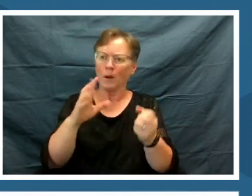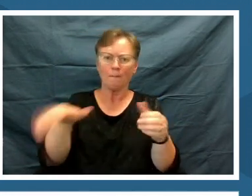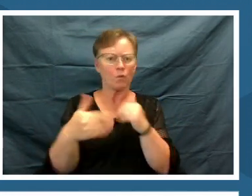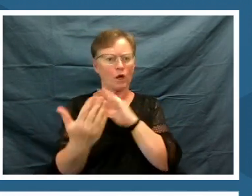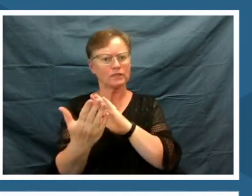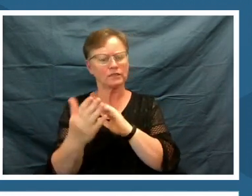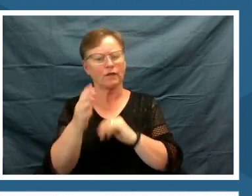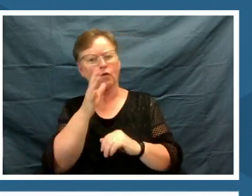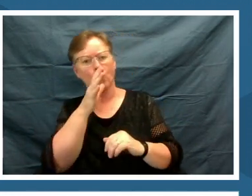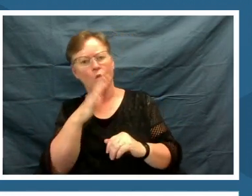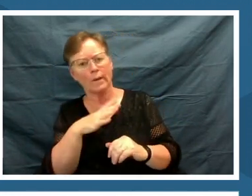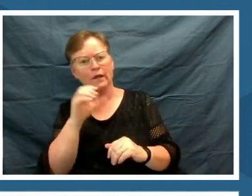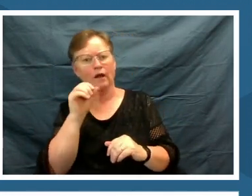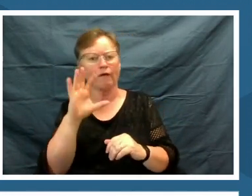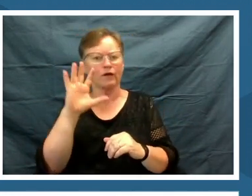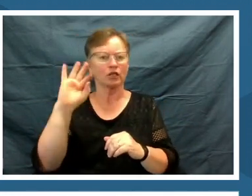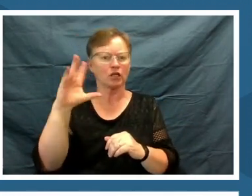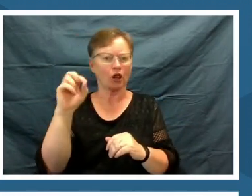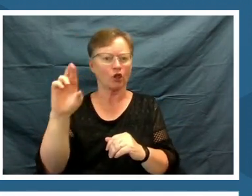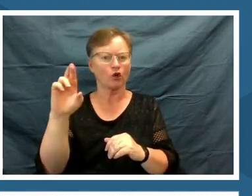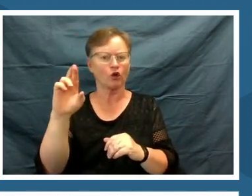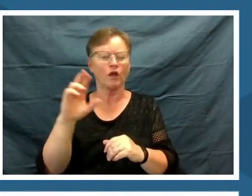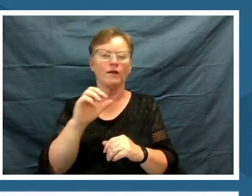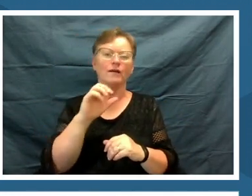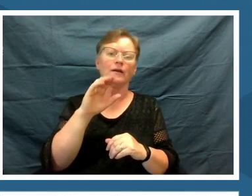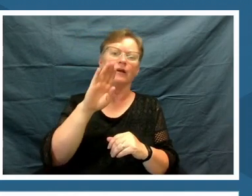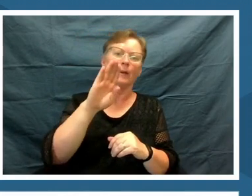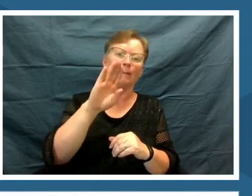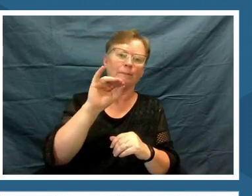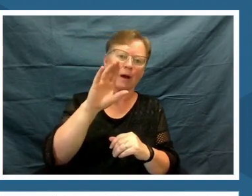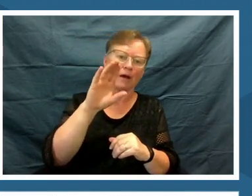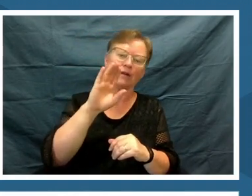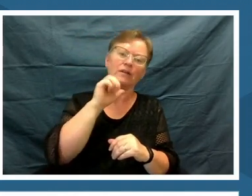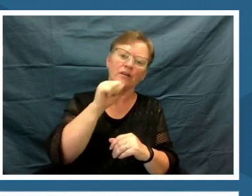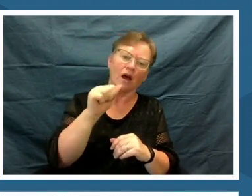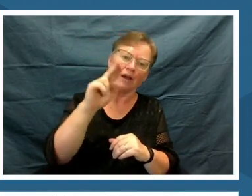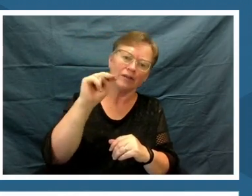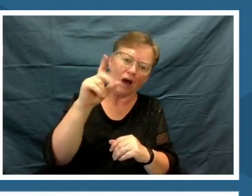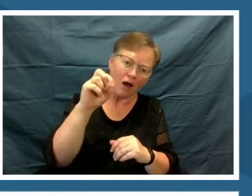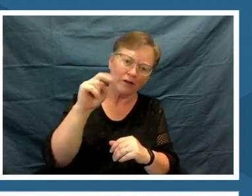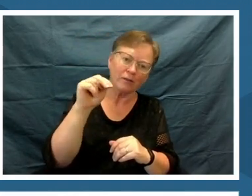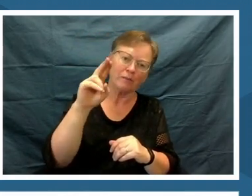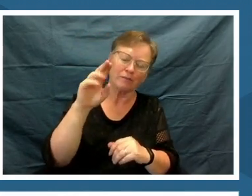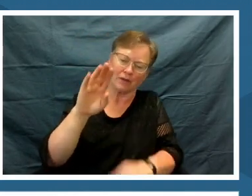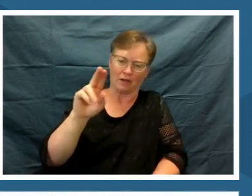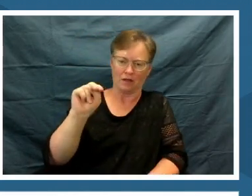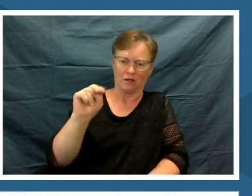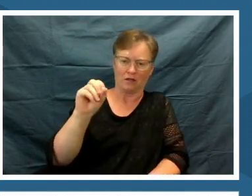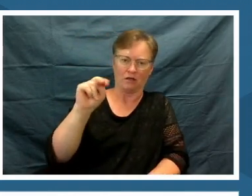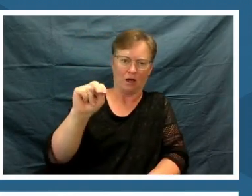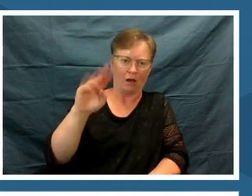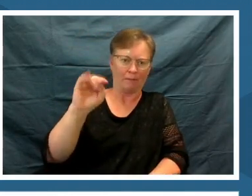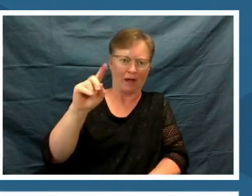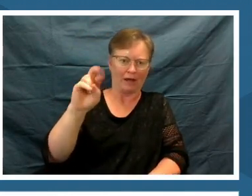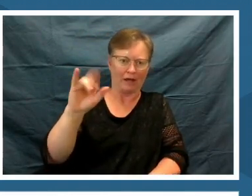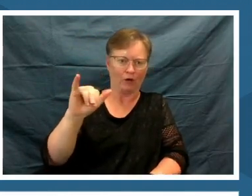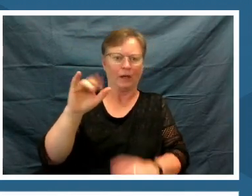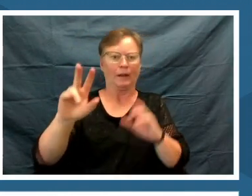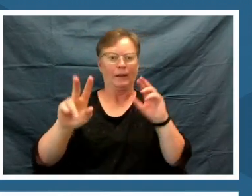non-binary people of color and marginalized groups more broadly in science and technology